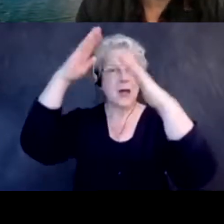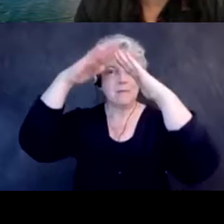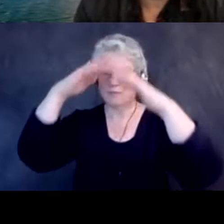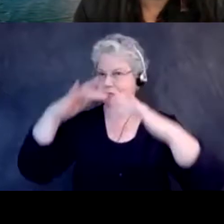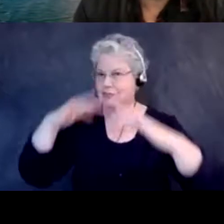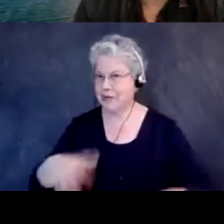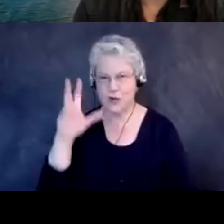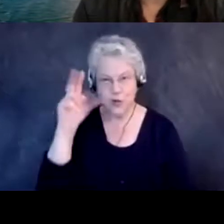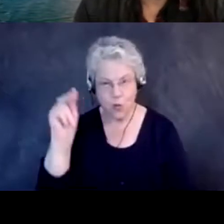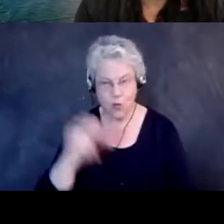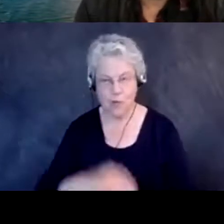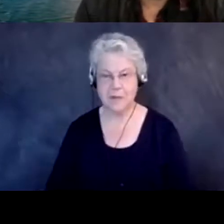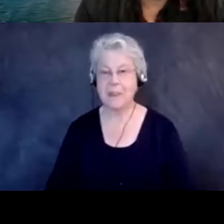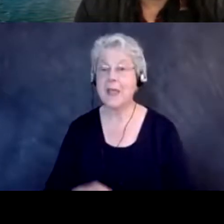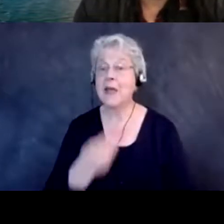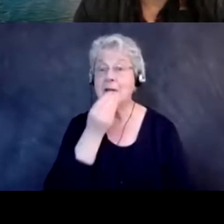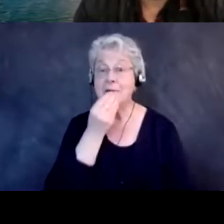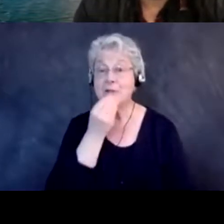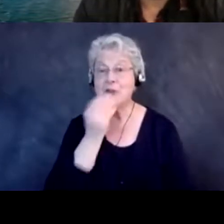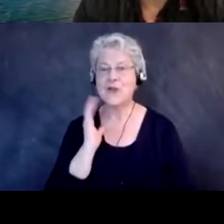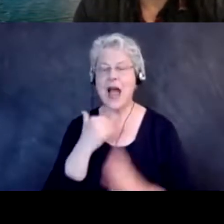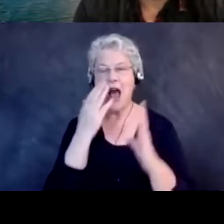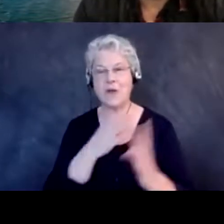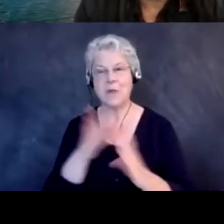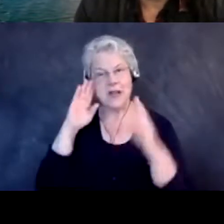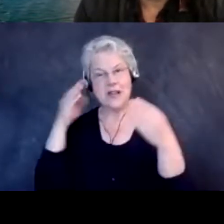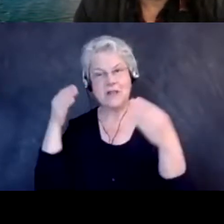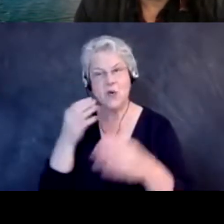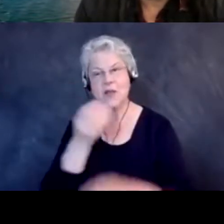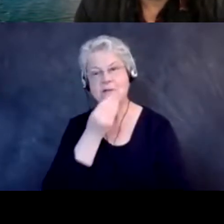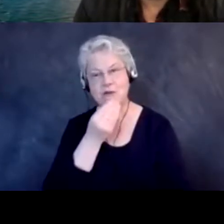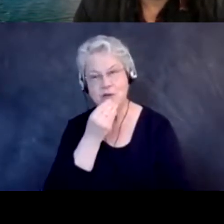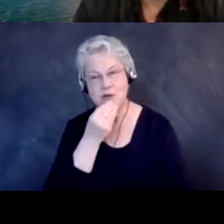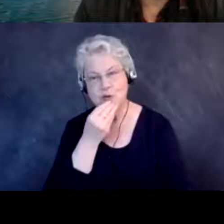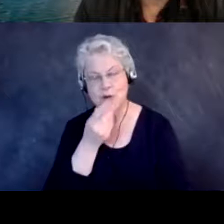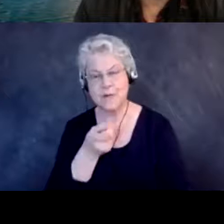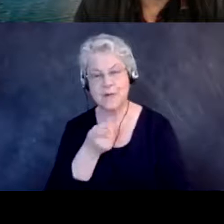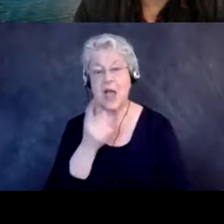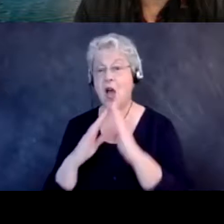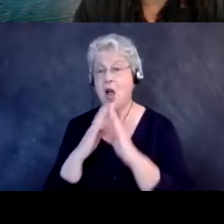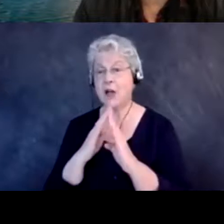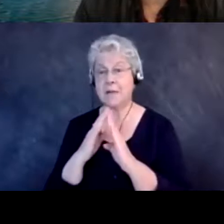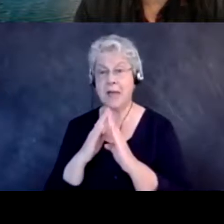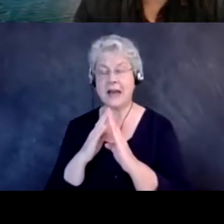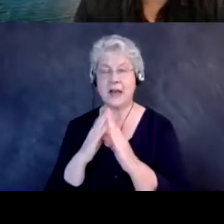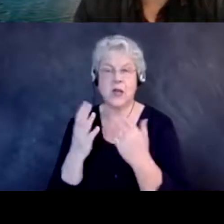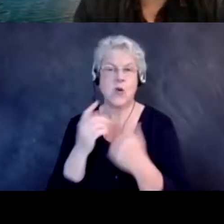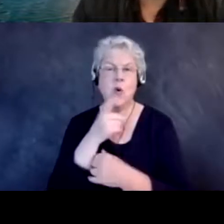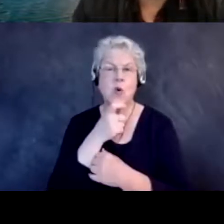Food. Our planning is focused around food. In our community, whoever is cooking and what's